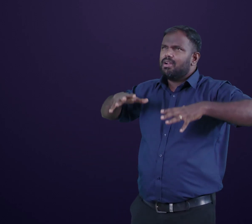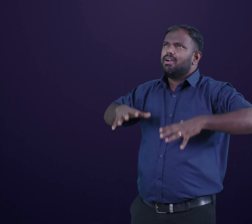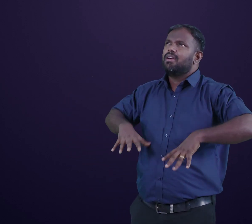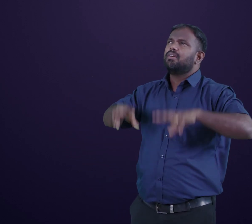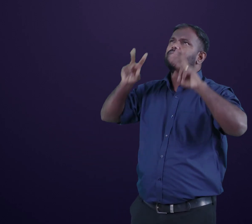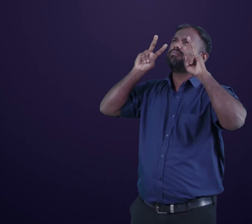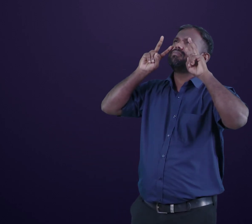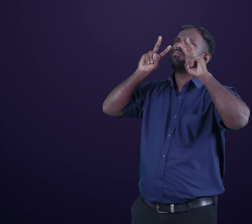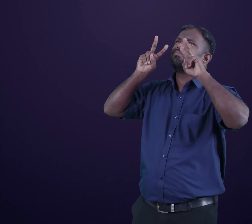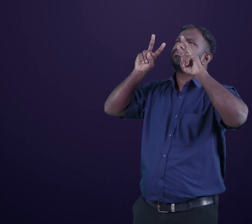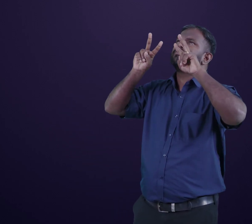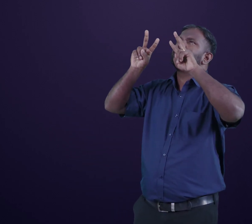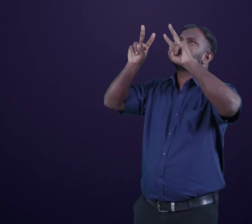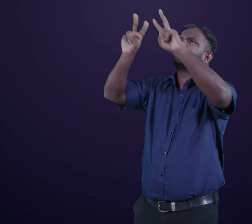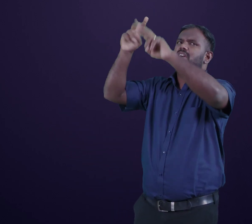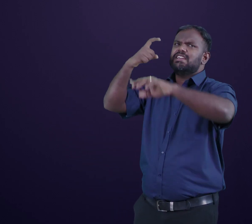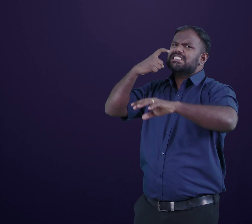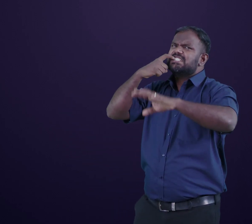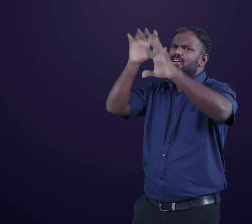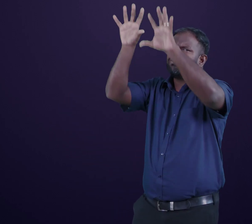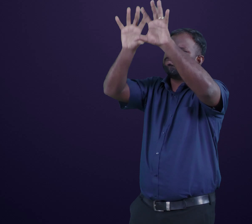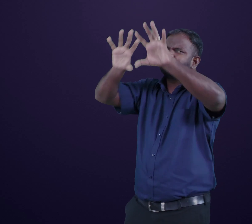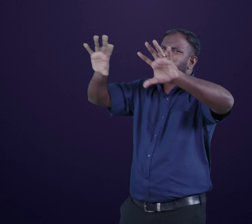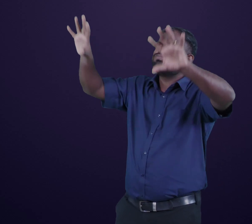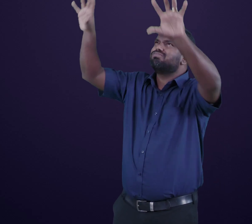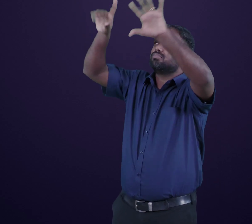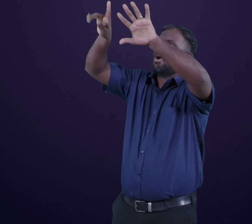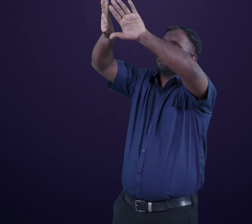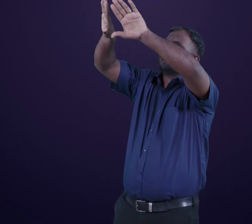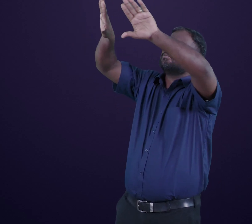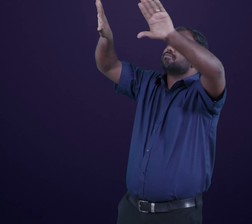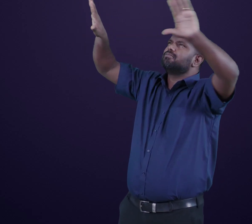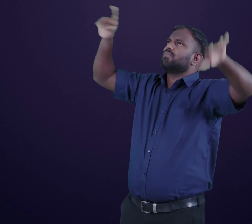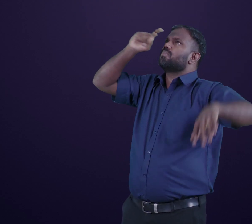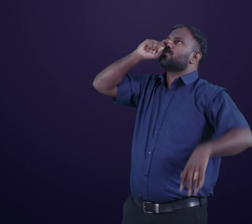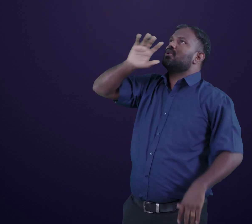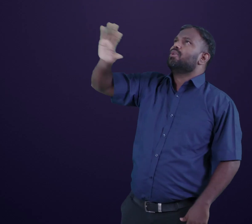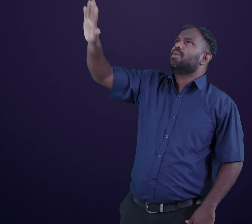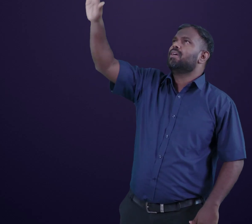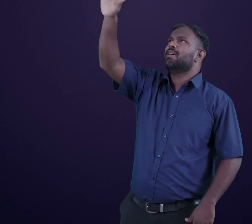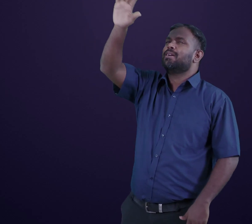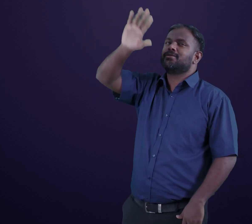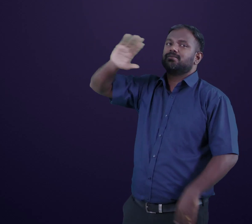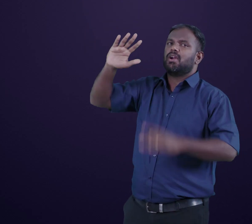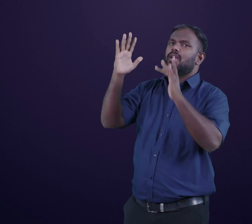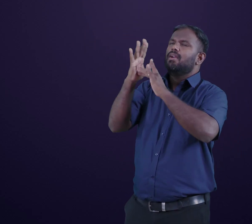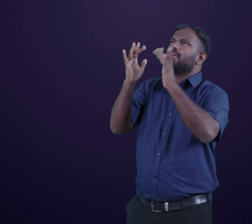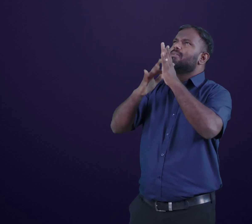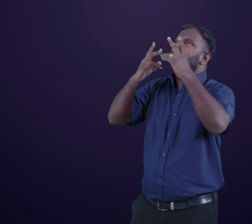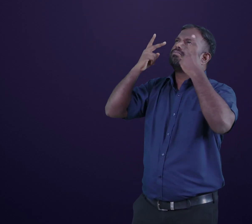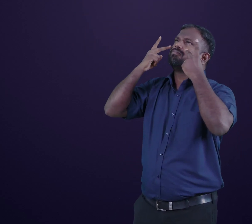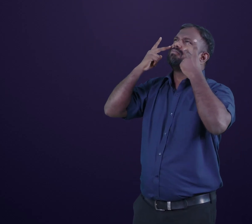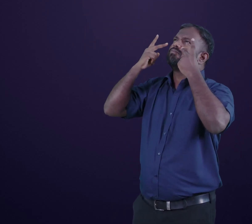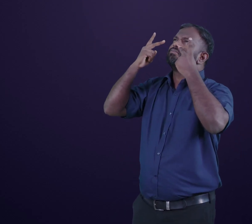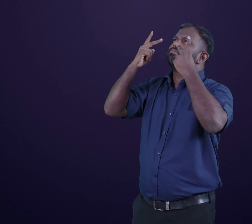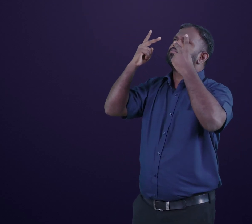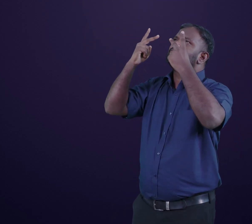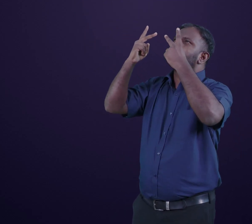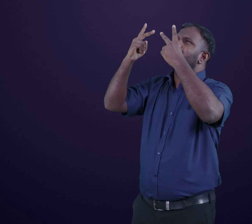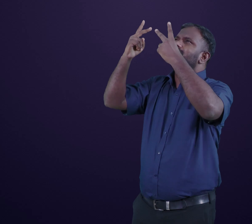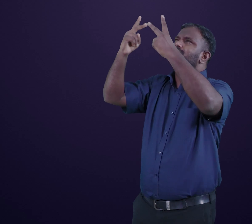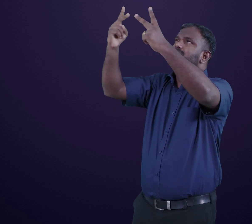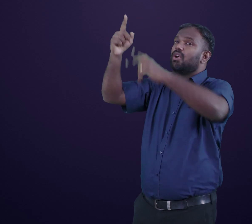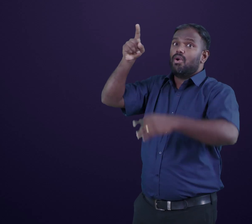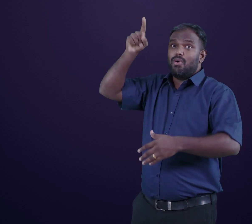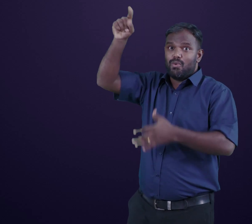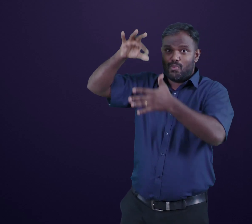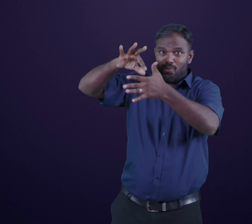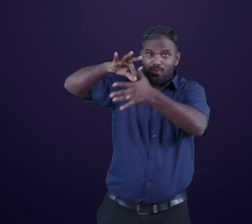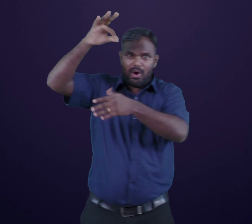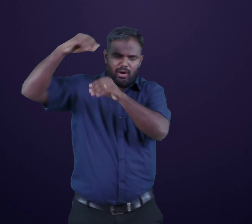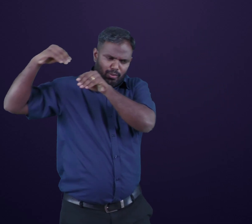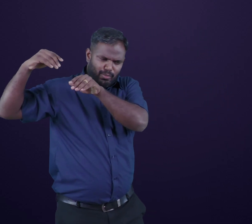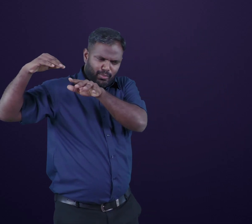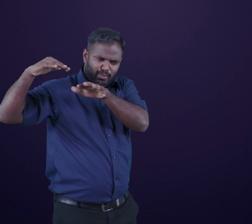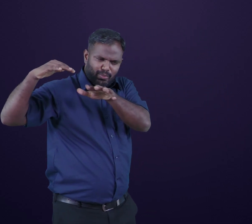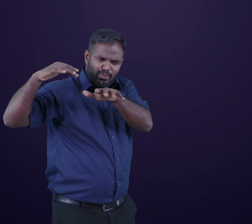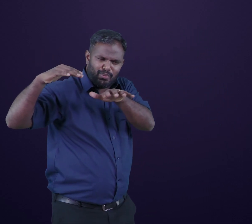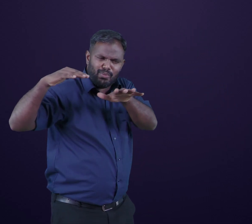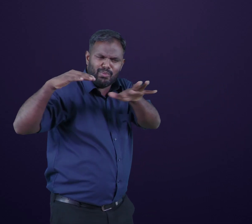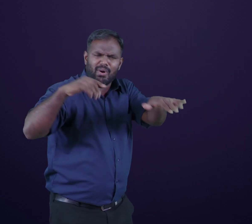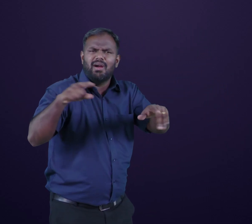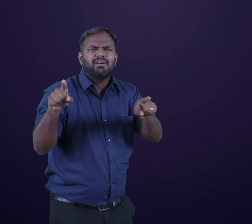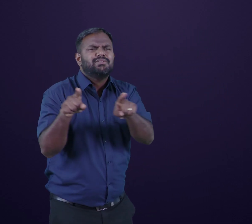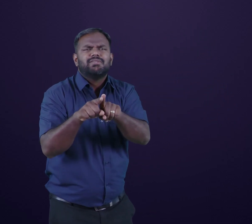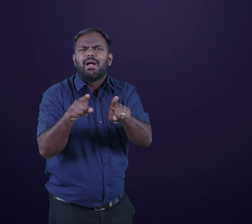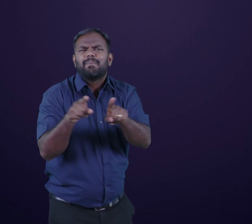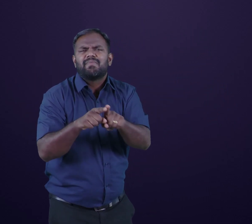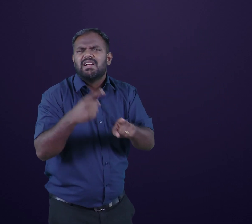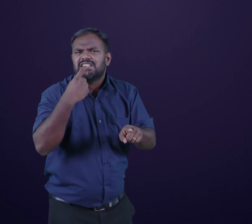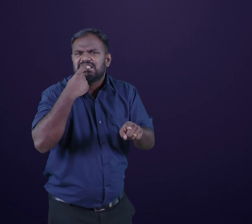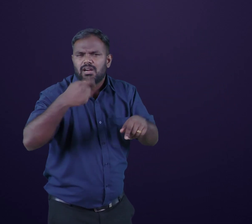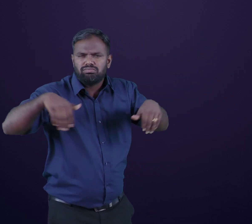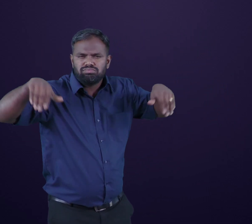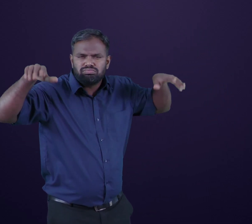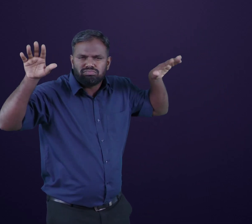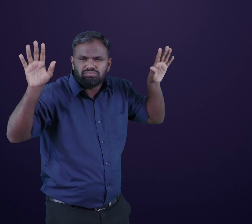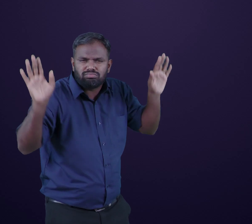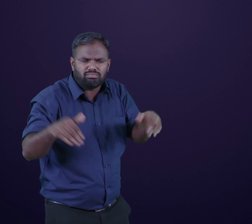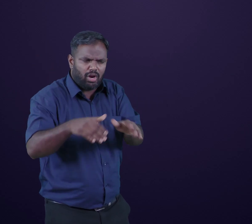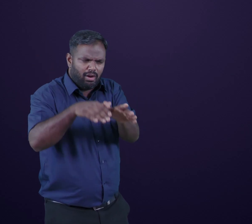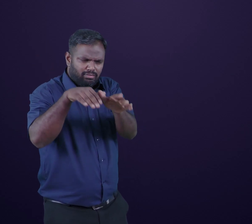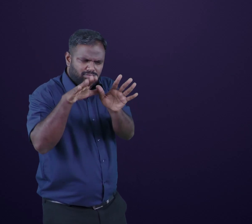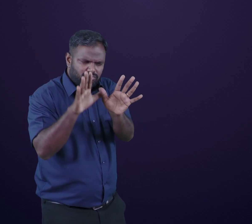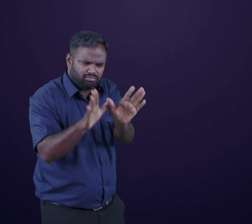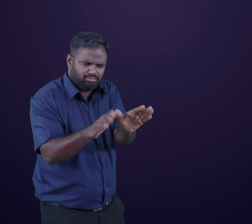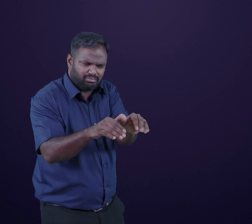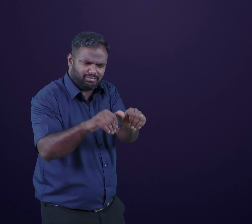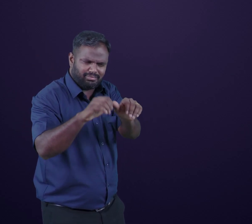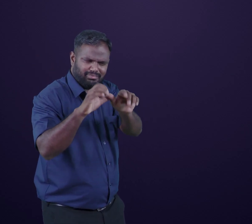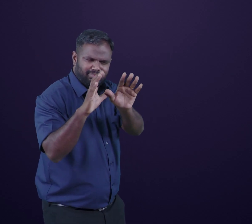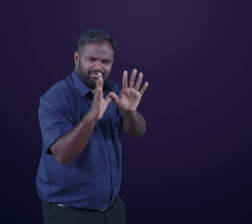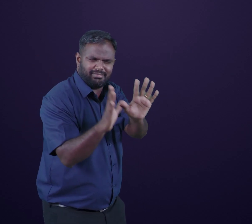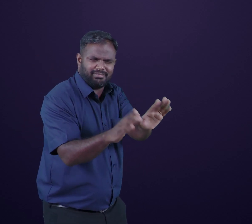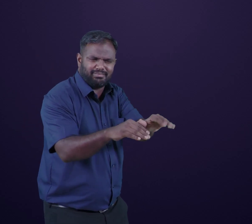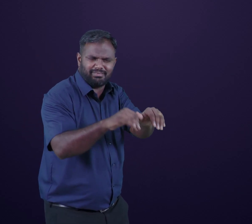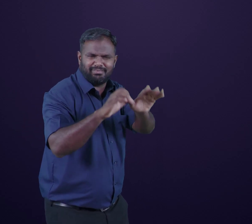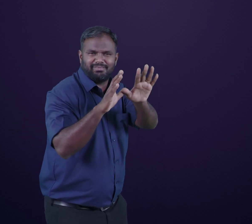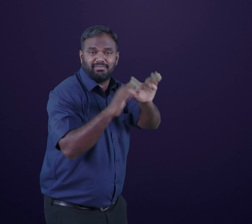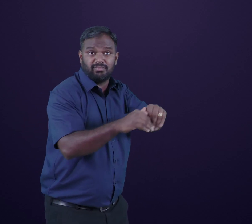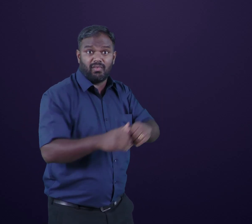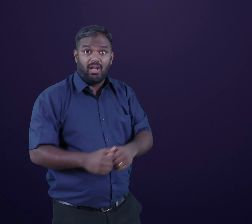Just as Jesus was coming up out of the water, he saw the sky torn open. And he saw the Spirit coming down on him like a dove.